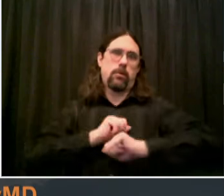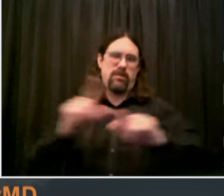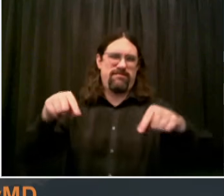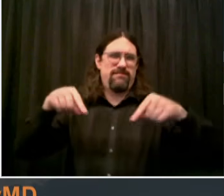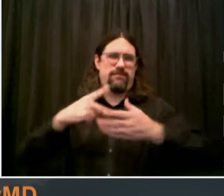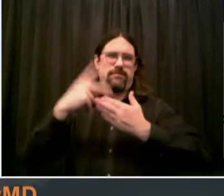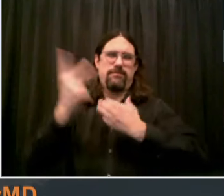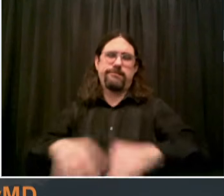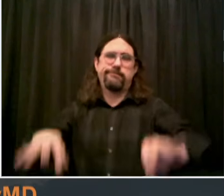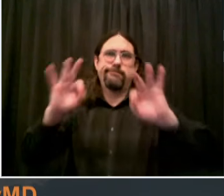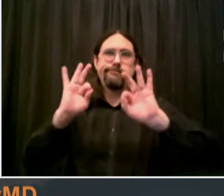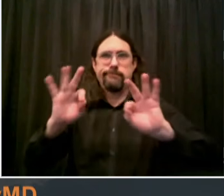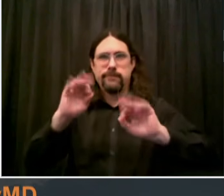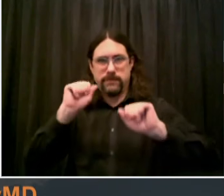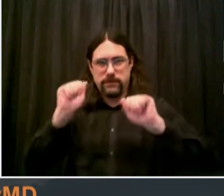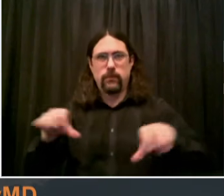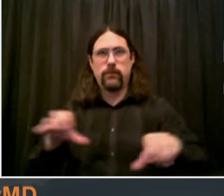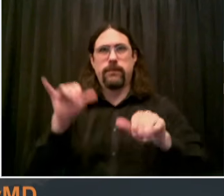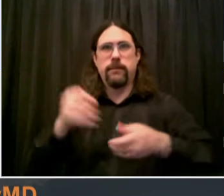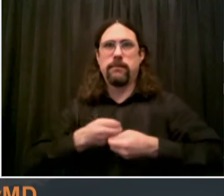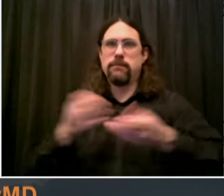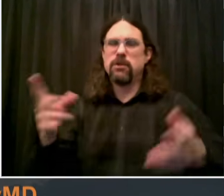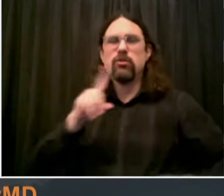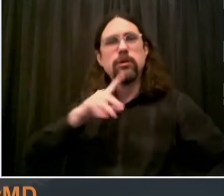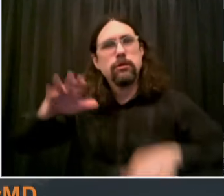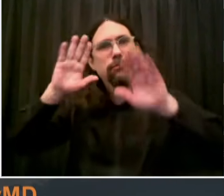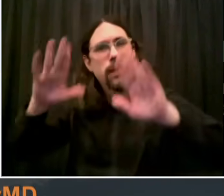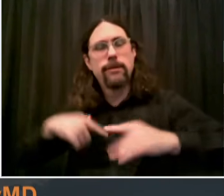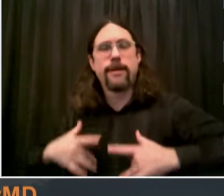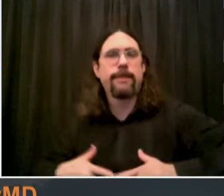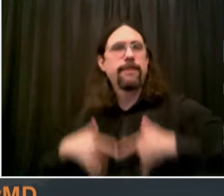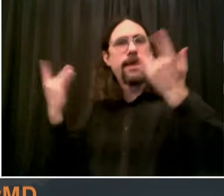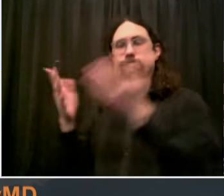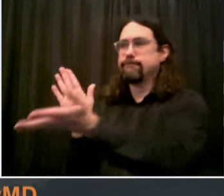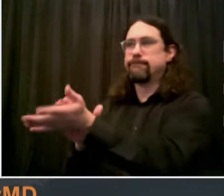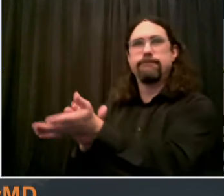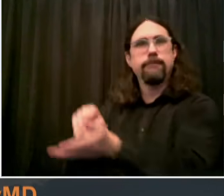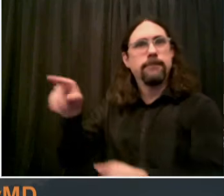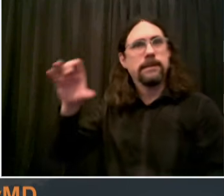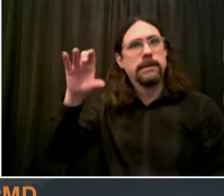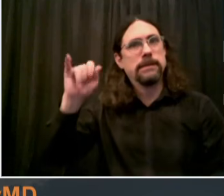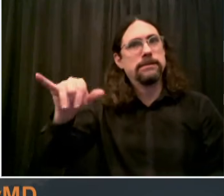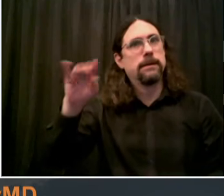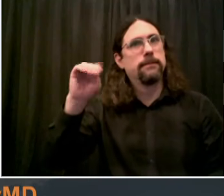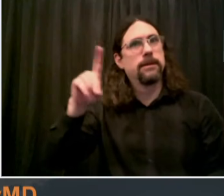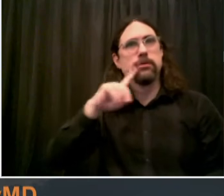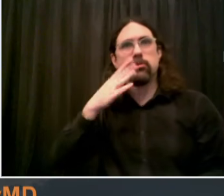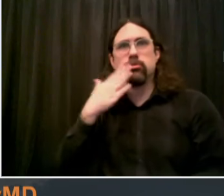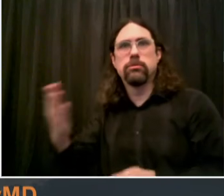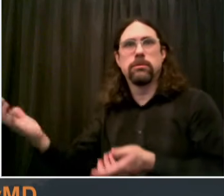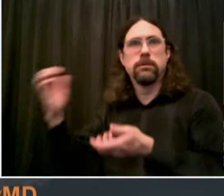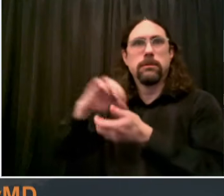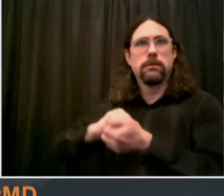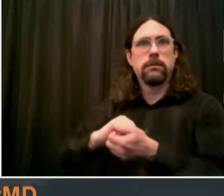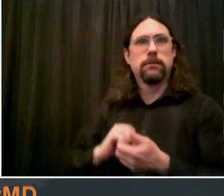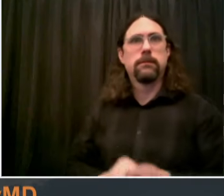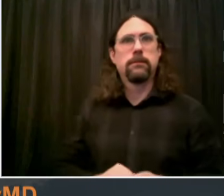MD, BIG STEP FOR THE CITY. THIS NOW PUTS US AHEAD OF OUR GOAL.